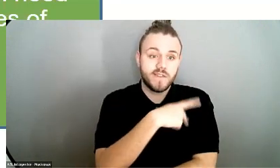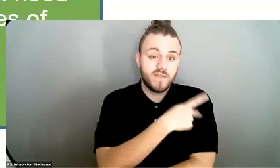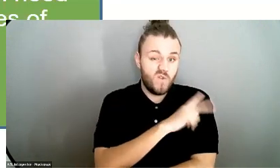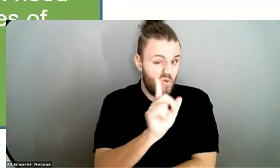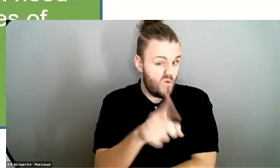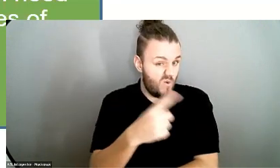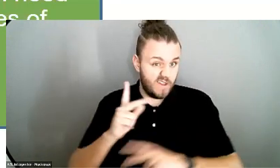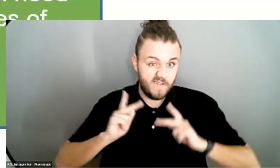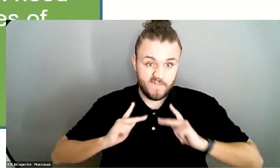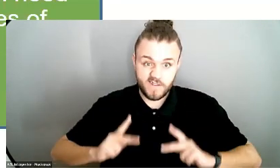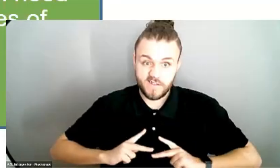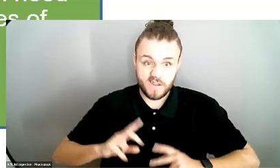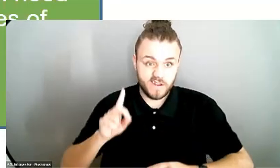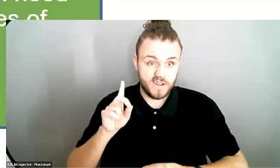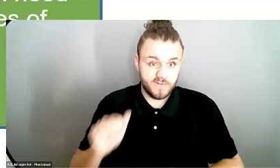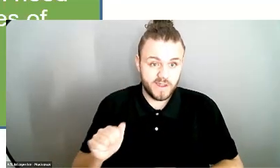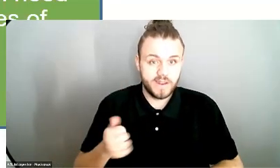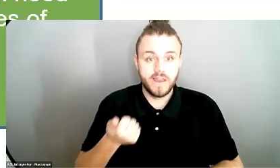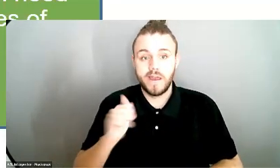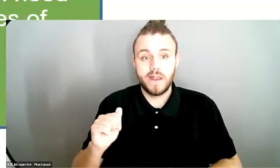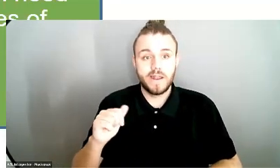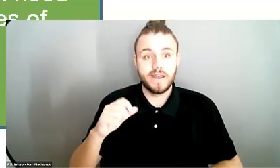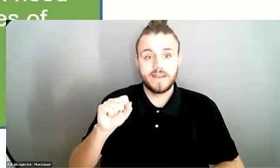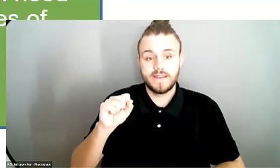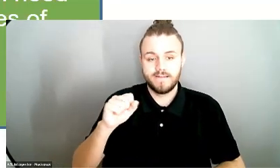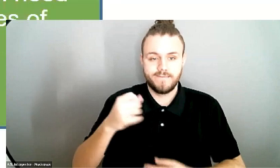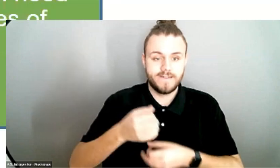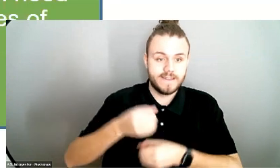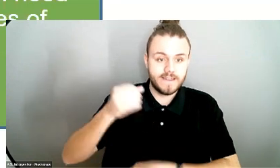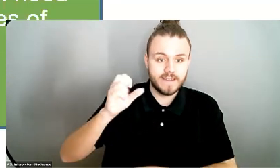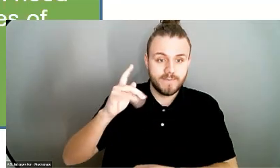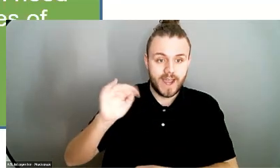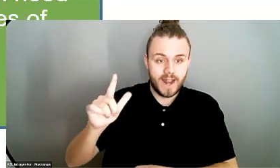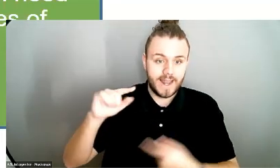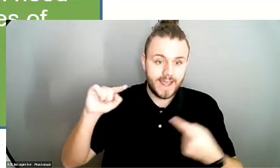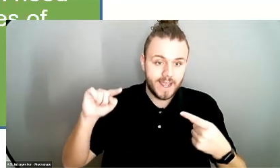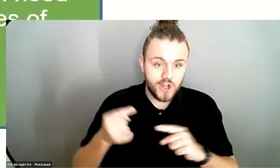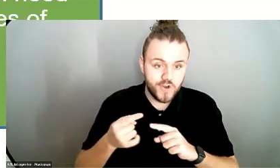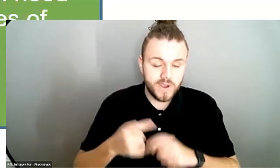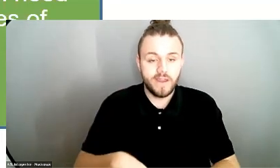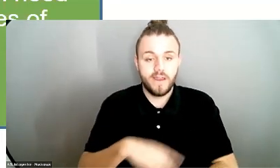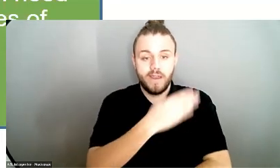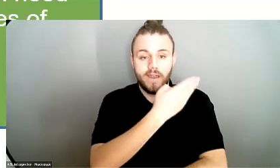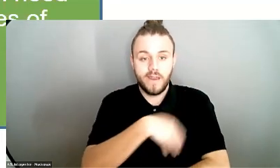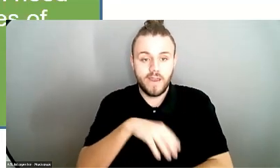So spinal cord injury or amputation of a limb.